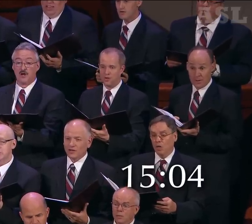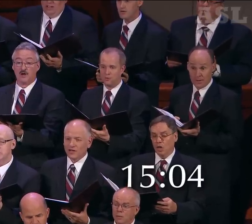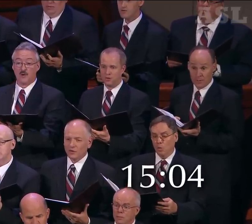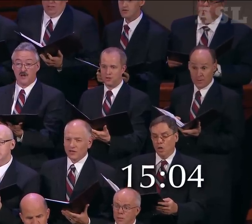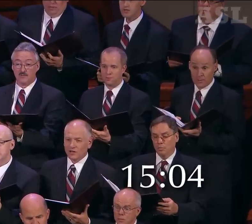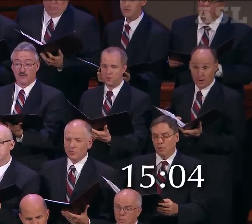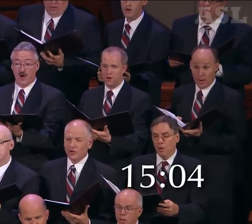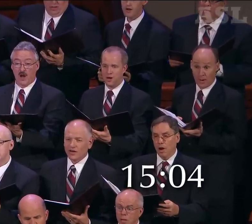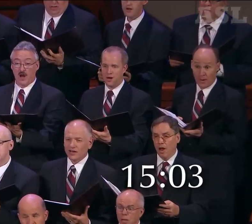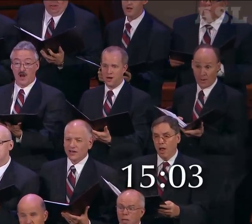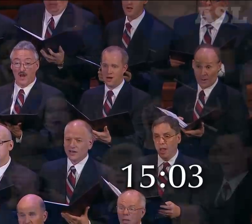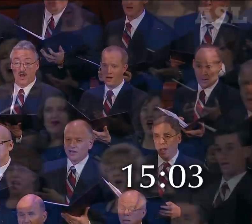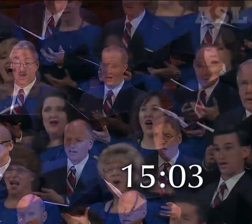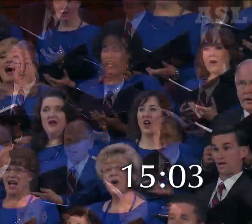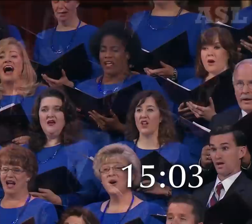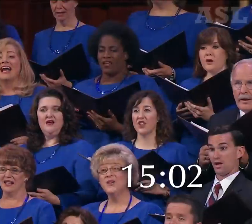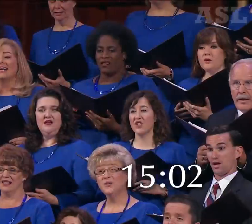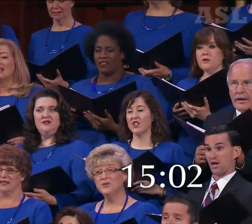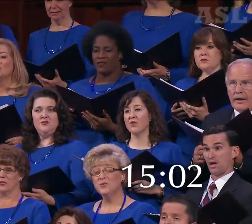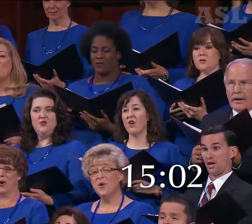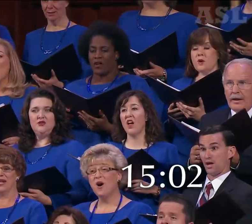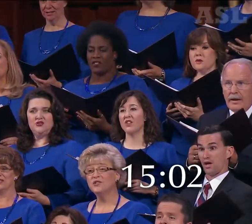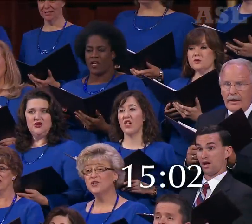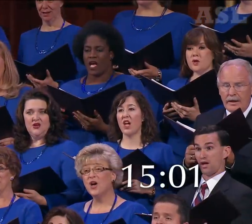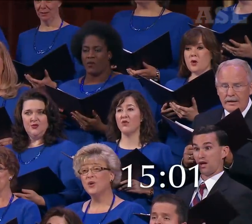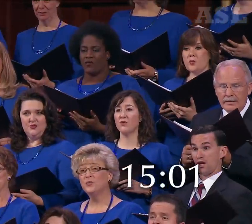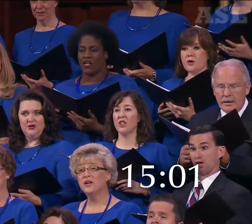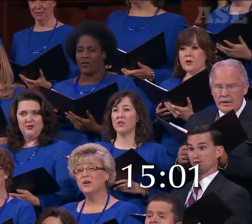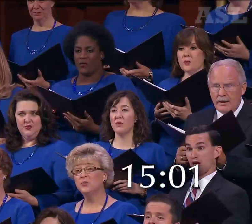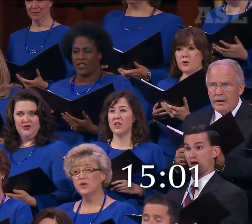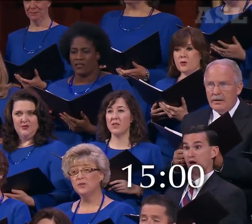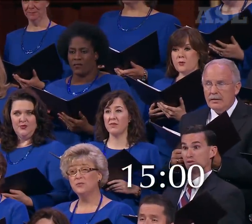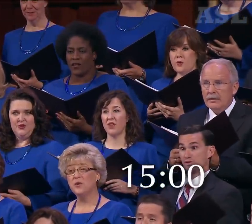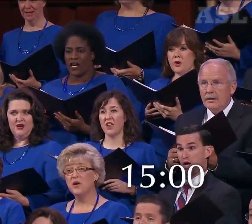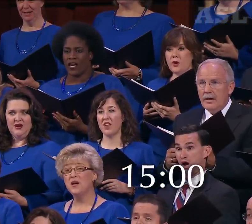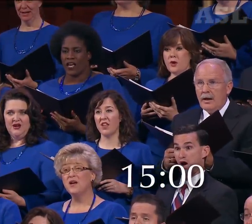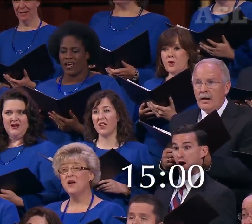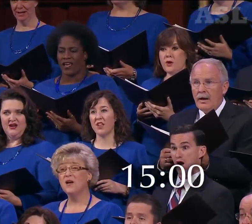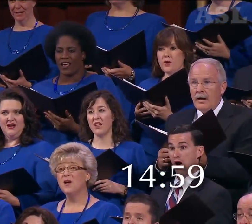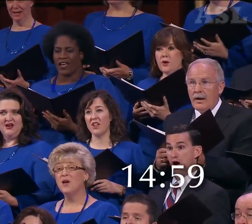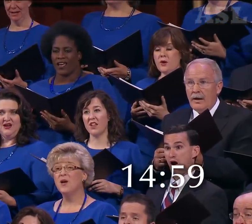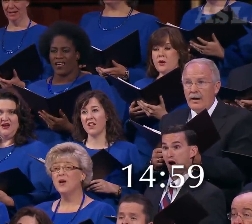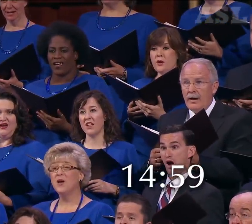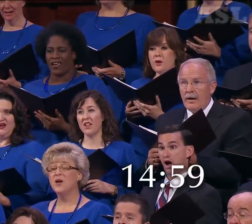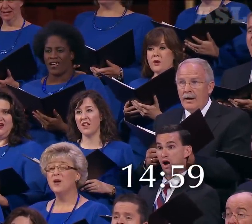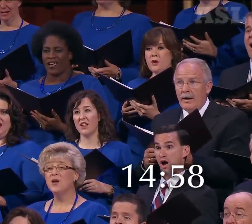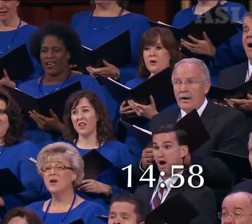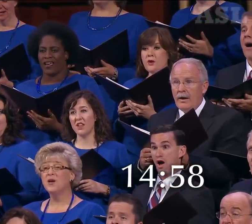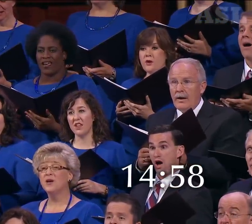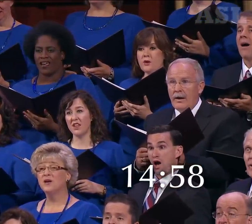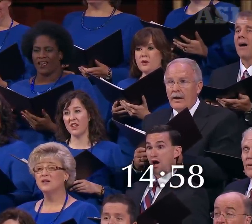THIS IS THE ENGLISH CLOSED CAPTION CHANNEL OF THE CHURCH OF JESUS CHRIST OF LATTER-DAY SAINTS.